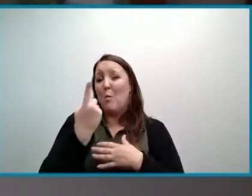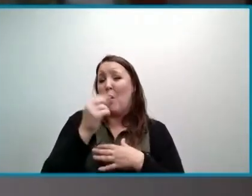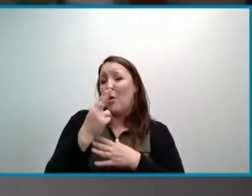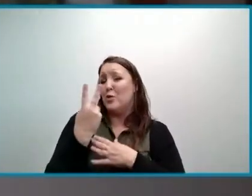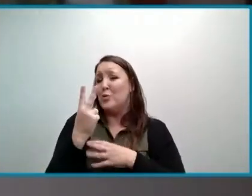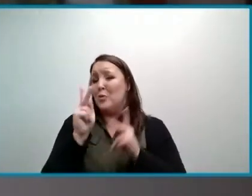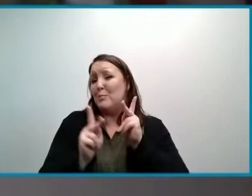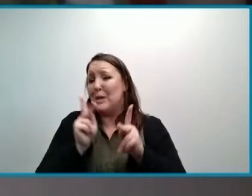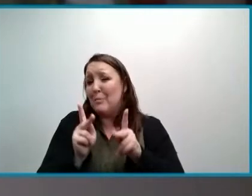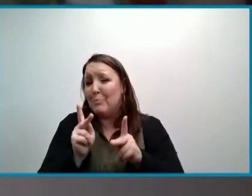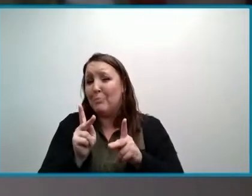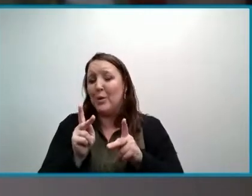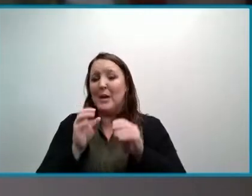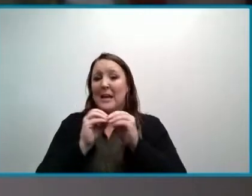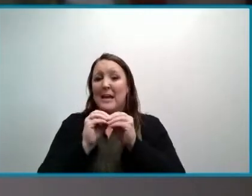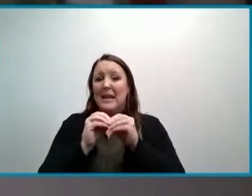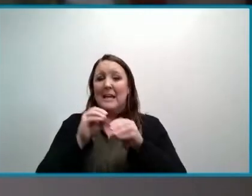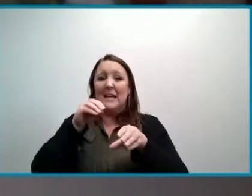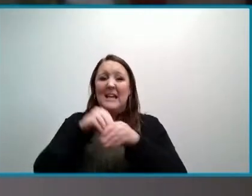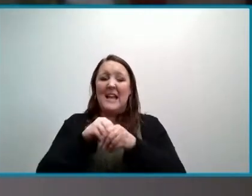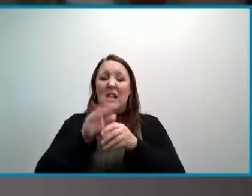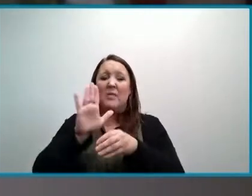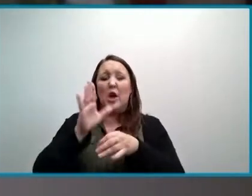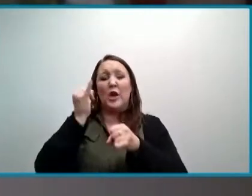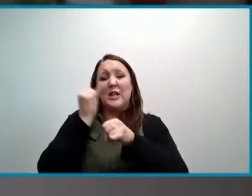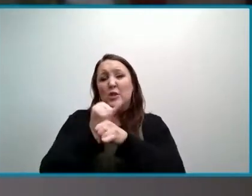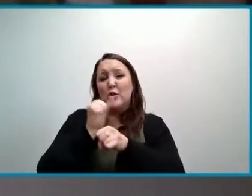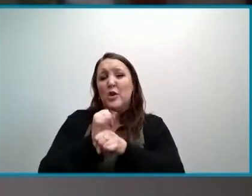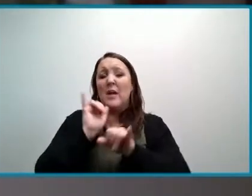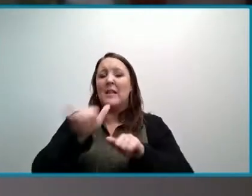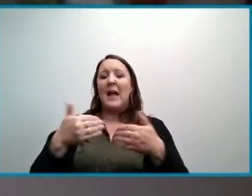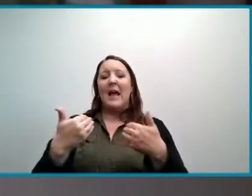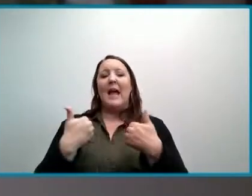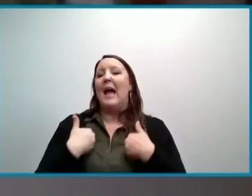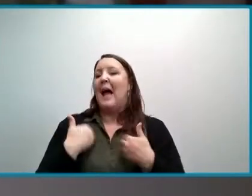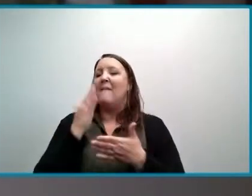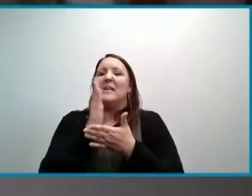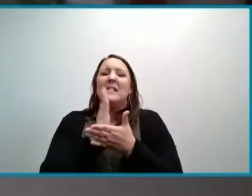in the center of their institution that has some kind of understanding